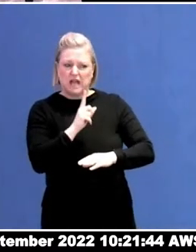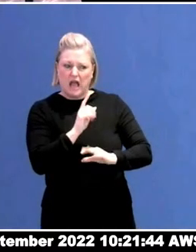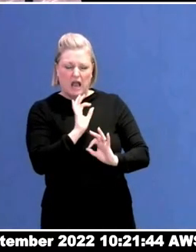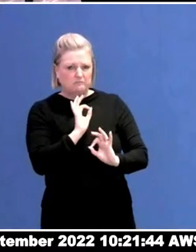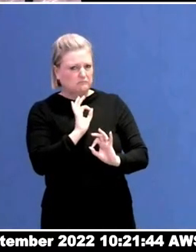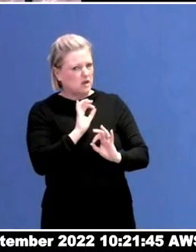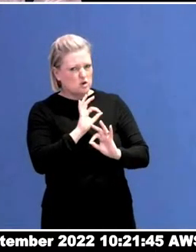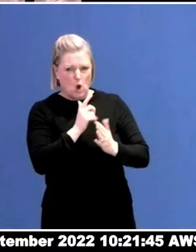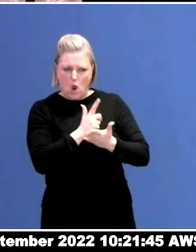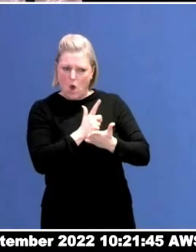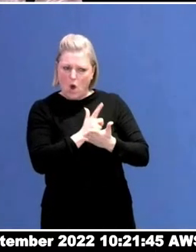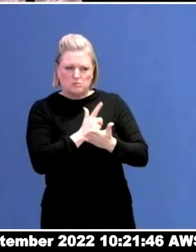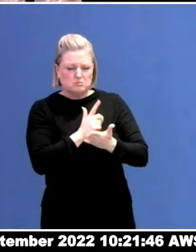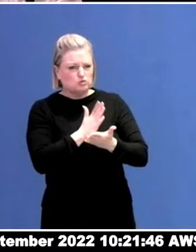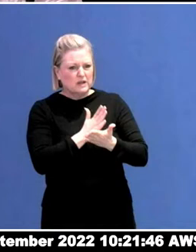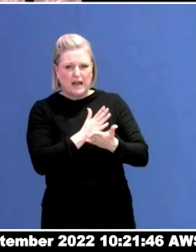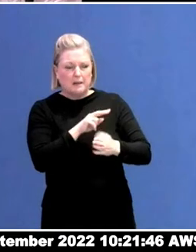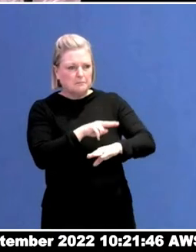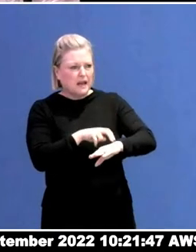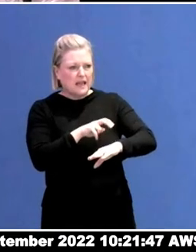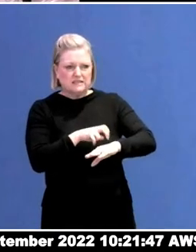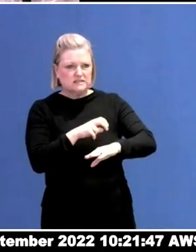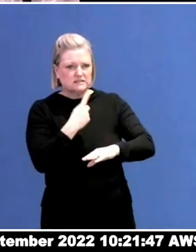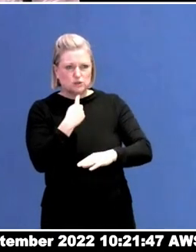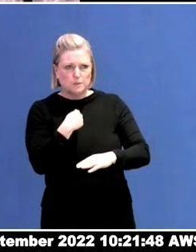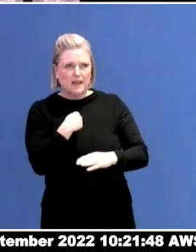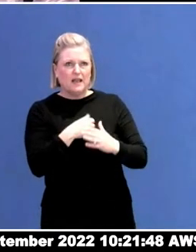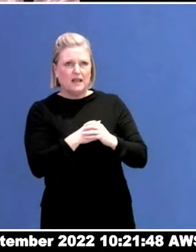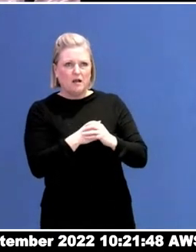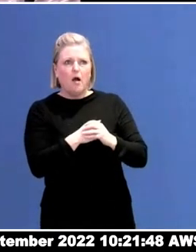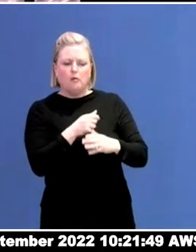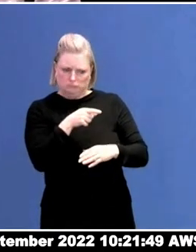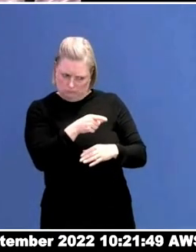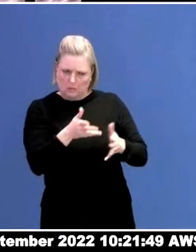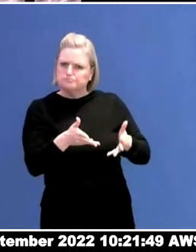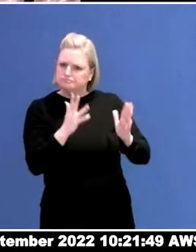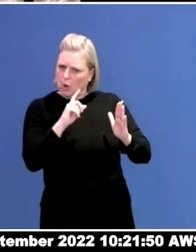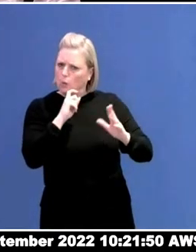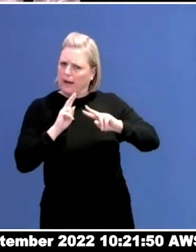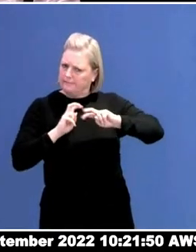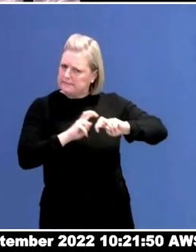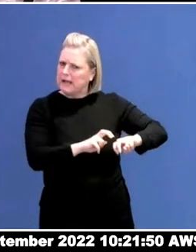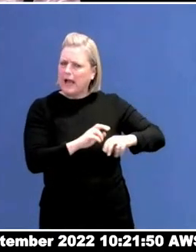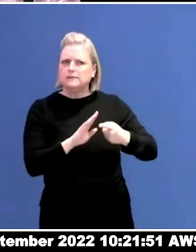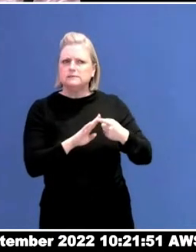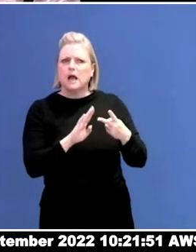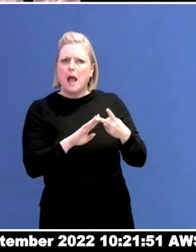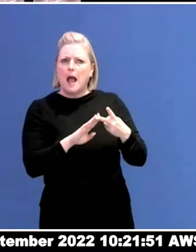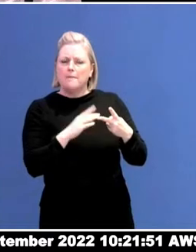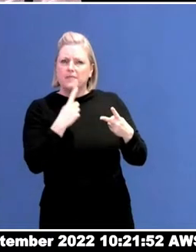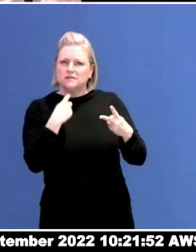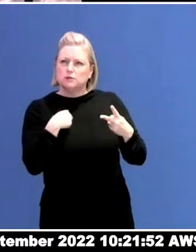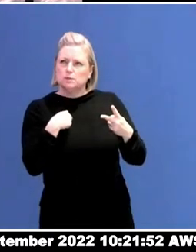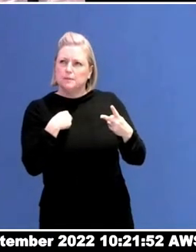Just virtually that, obviously, they would be investigating and that it would - you